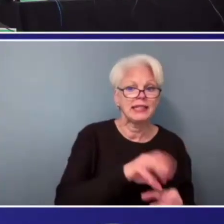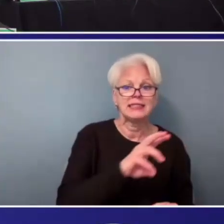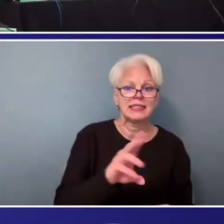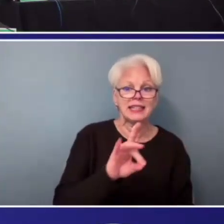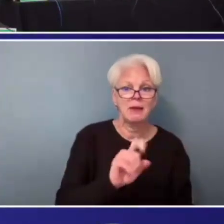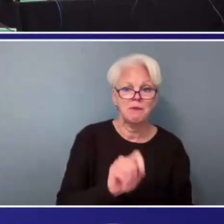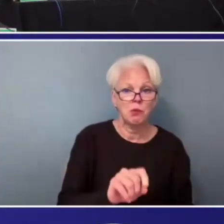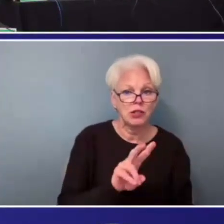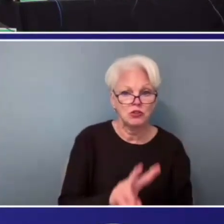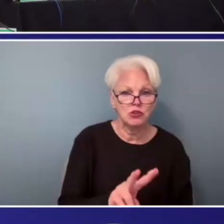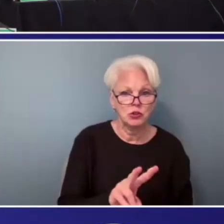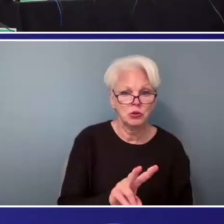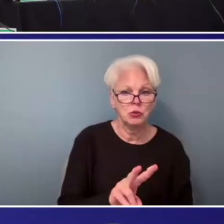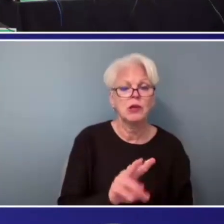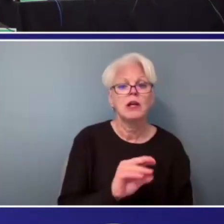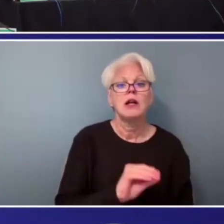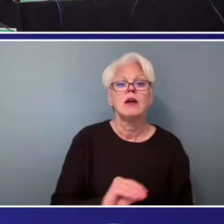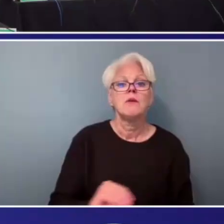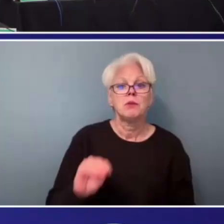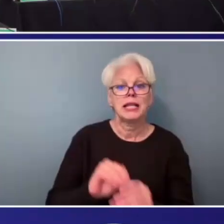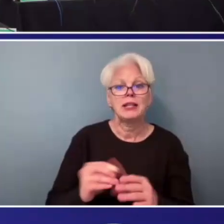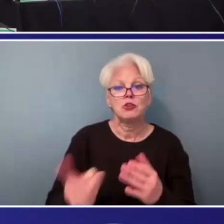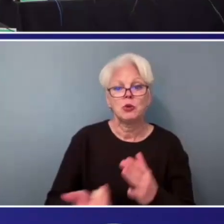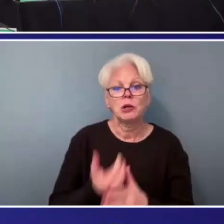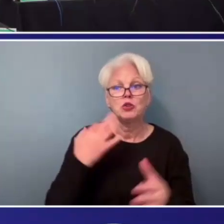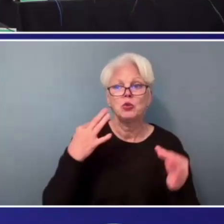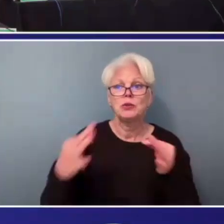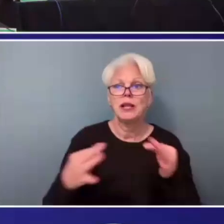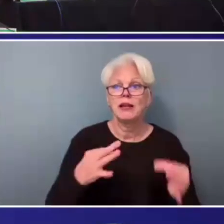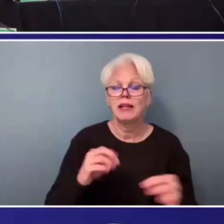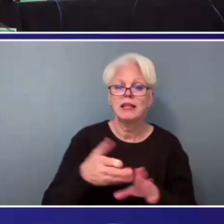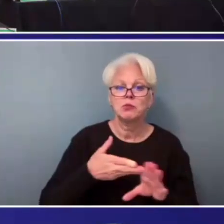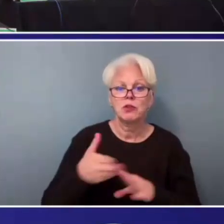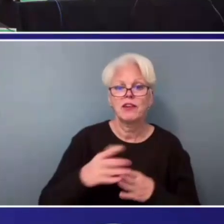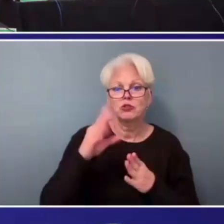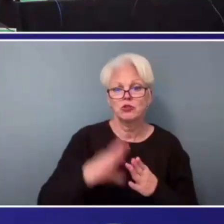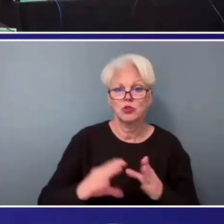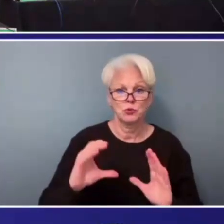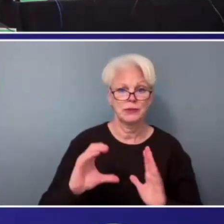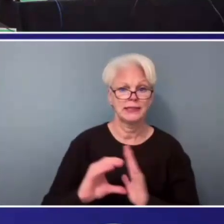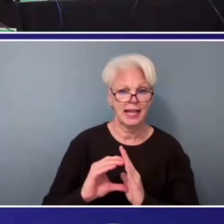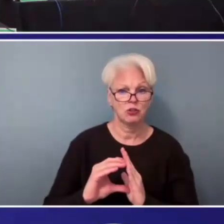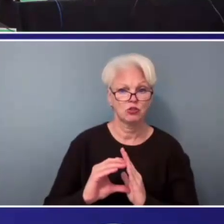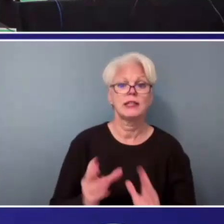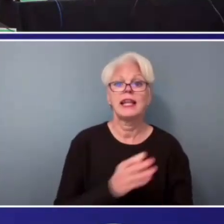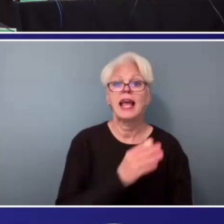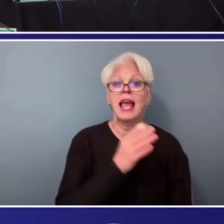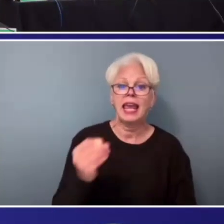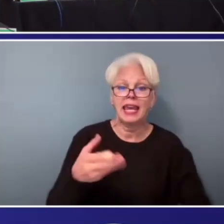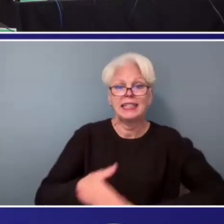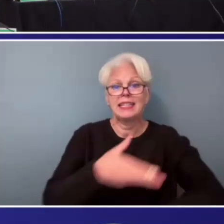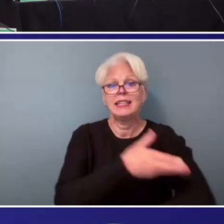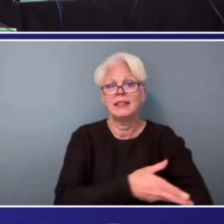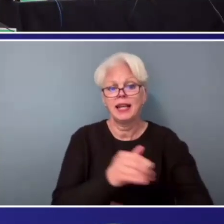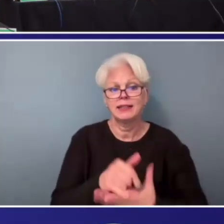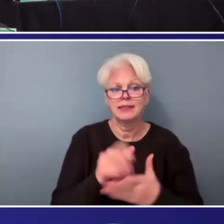put it into a new definition in the professional student section and enhance that with the clarifying language.